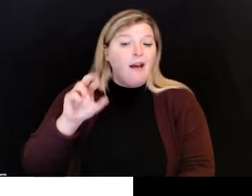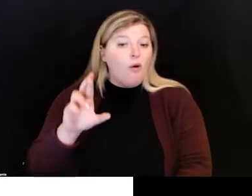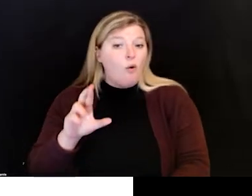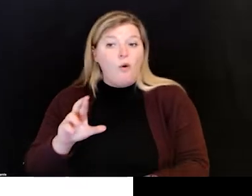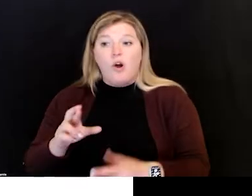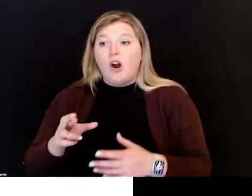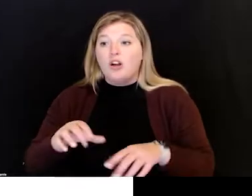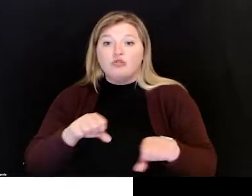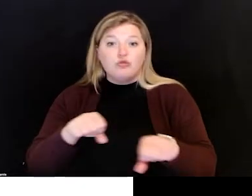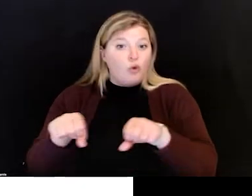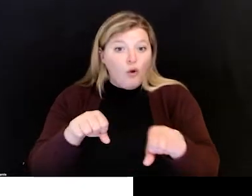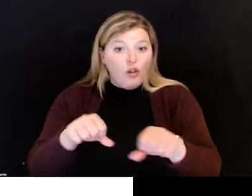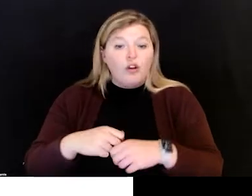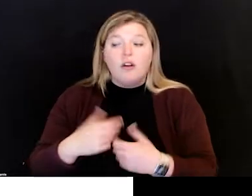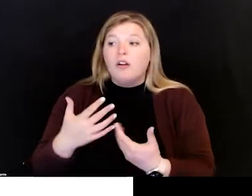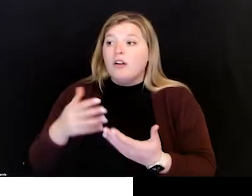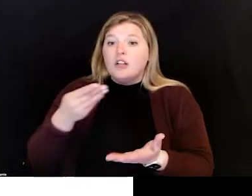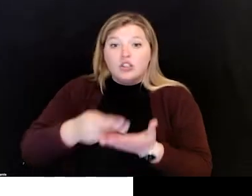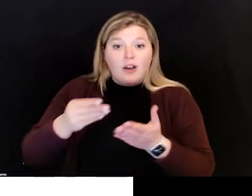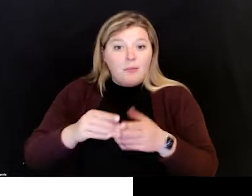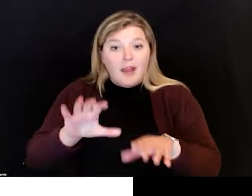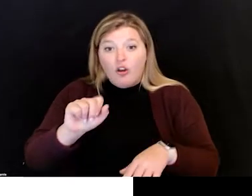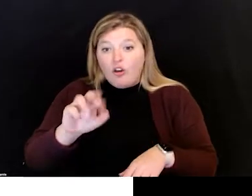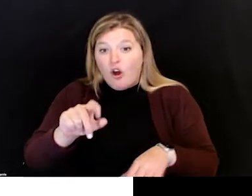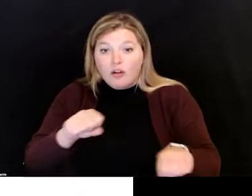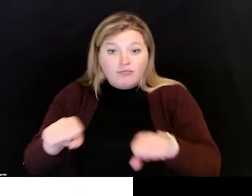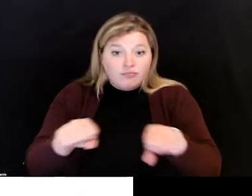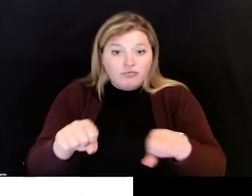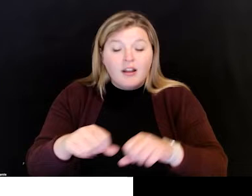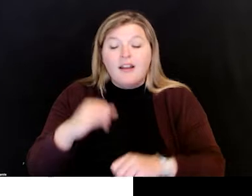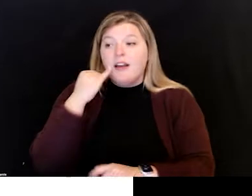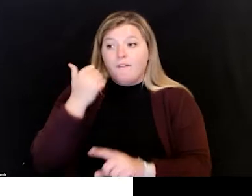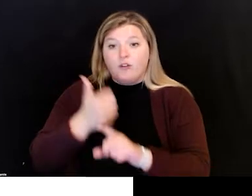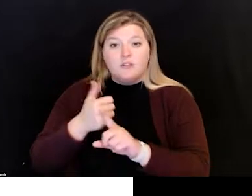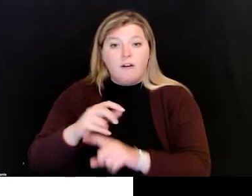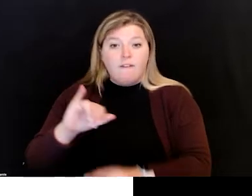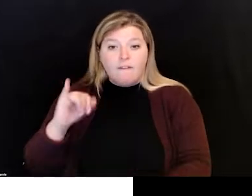pushing a shopping cart into a parking lot. If you suffer from joint pain, use crutches or a cane